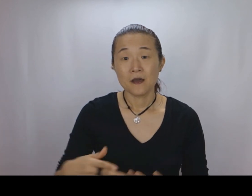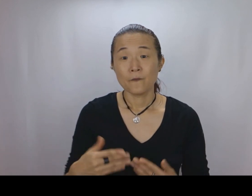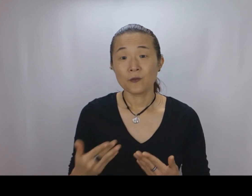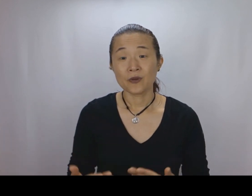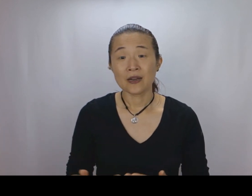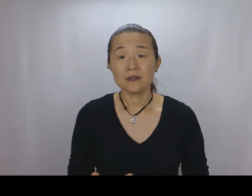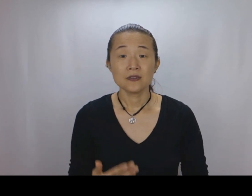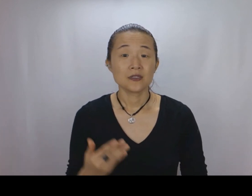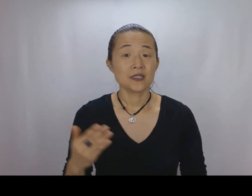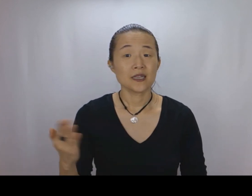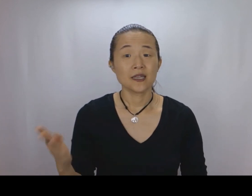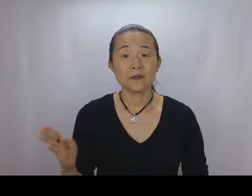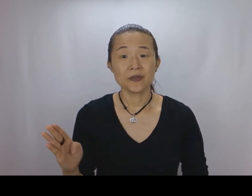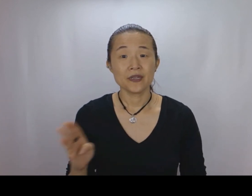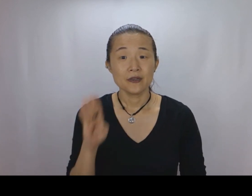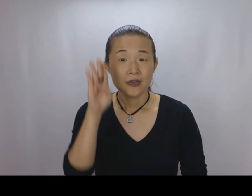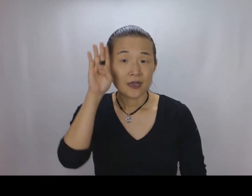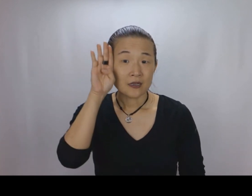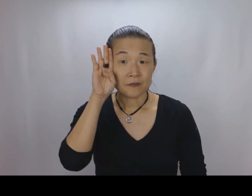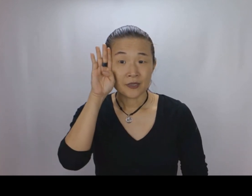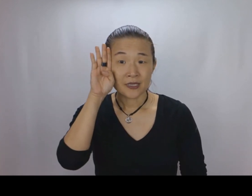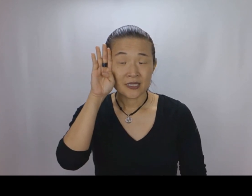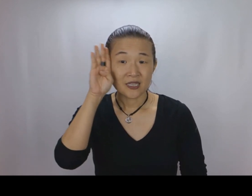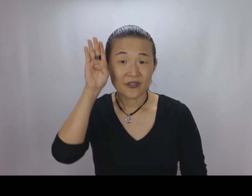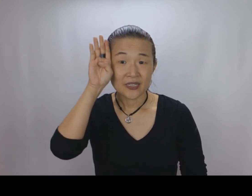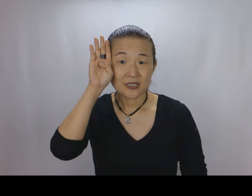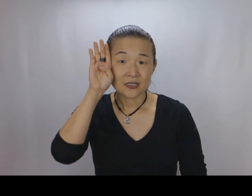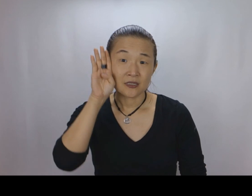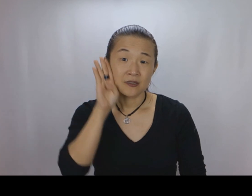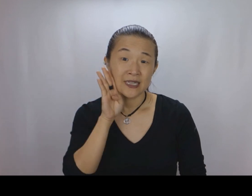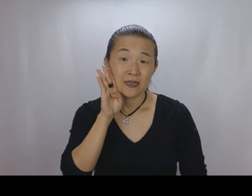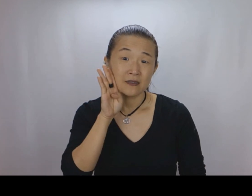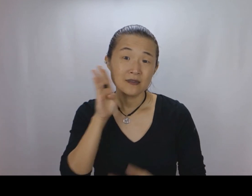For brown, you're going to take the letter "B" and put it next to your face and just go down,